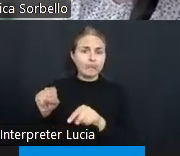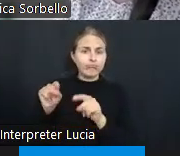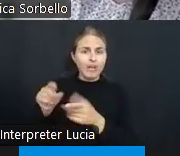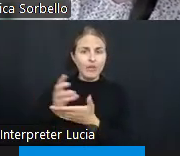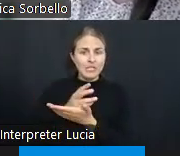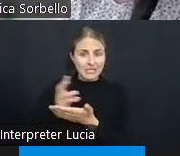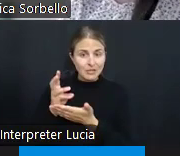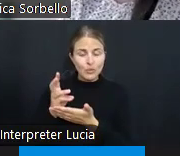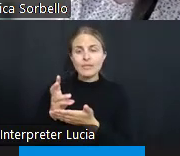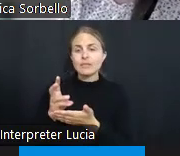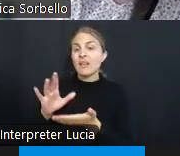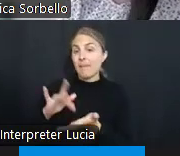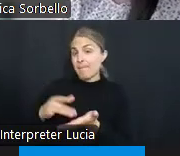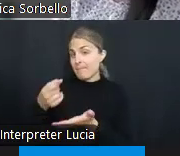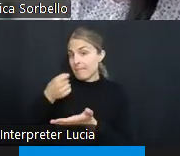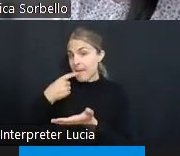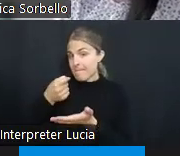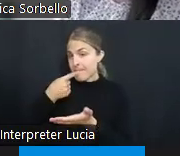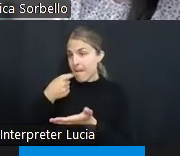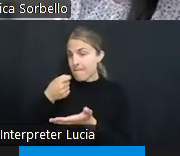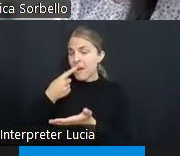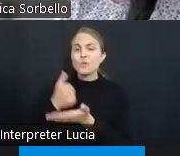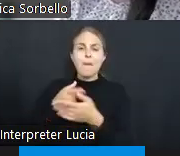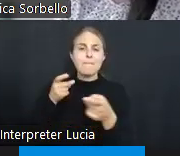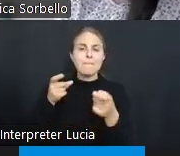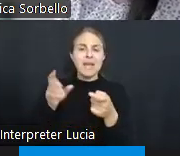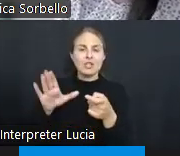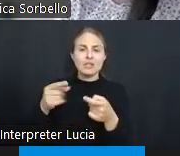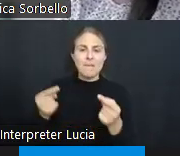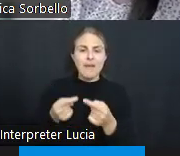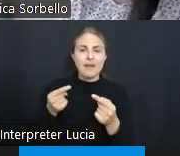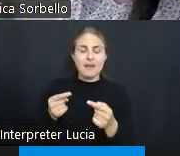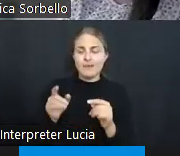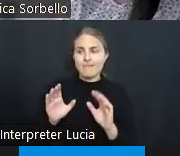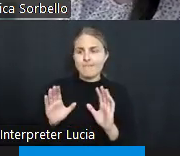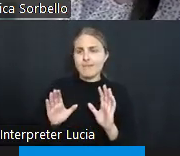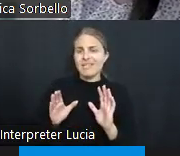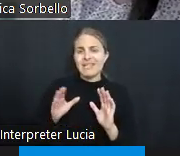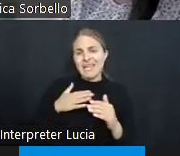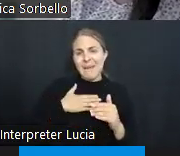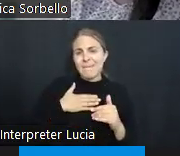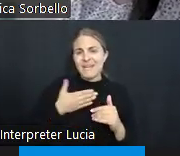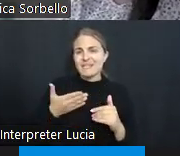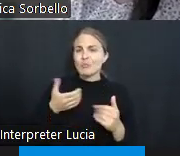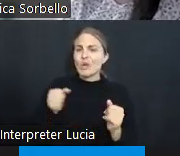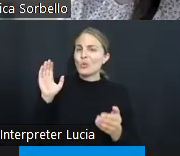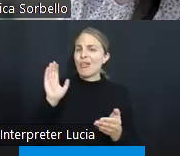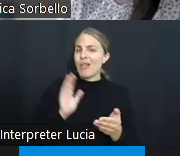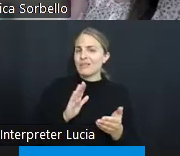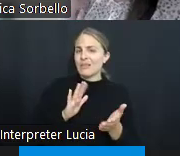to prescribe his pain. Carl admits he is trying not to take his medications as much and that the pain has